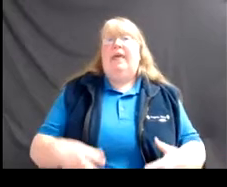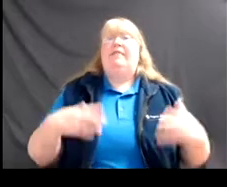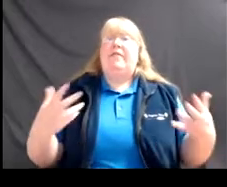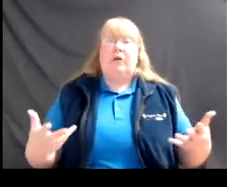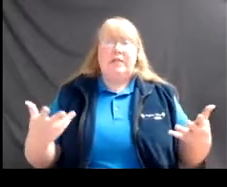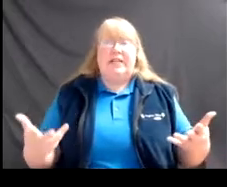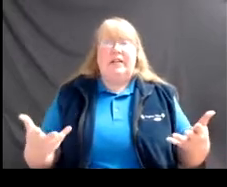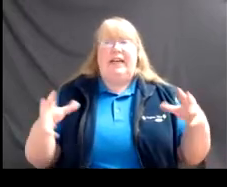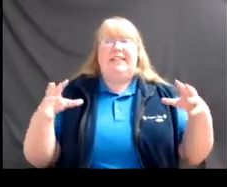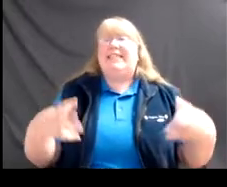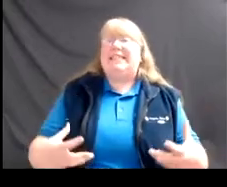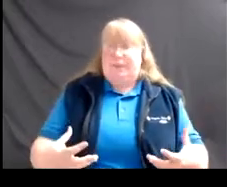Then there is signaling systems.